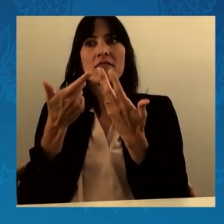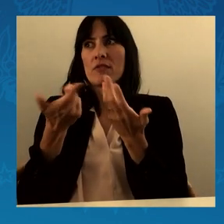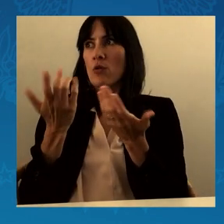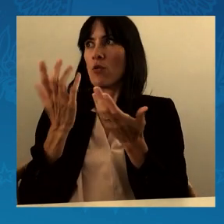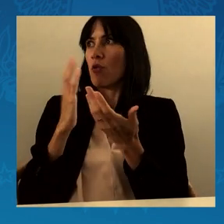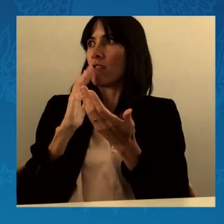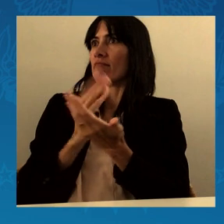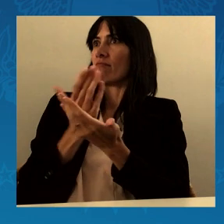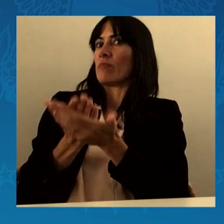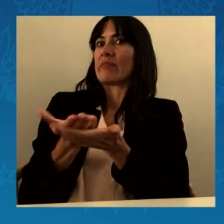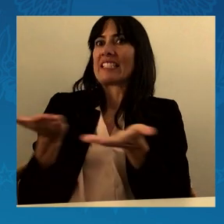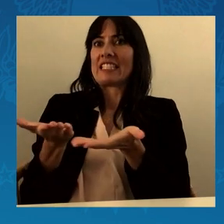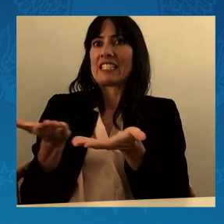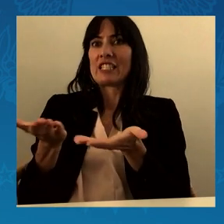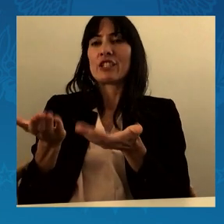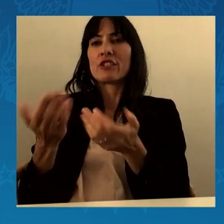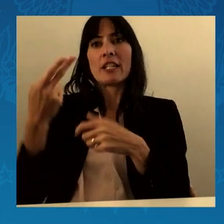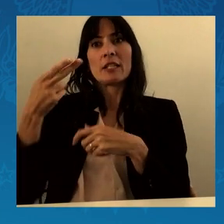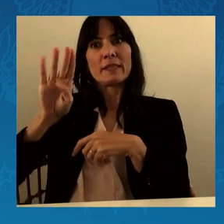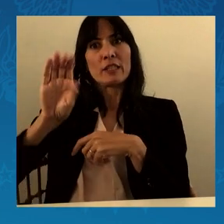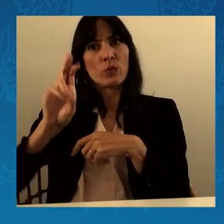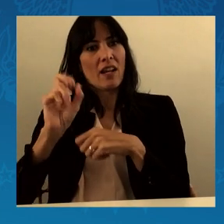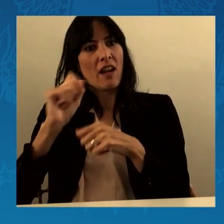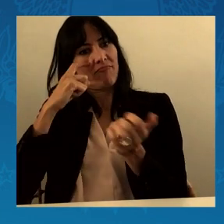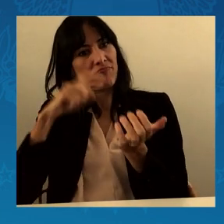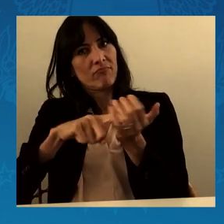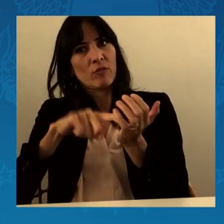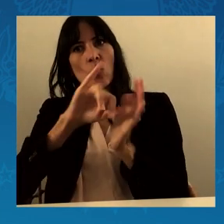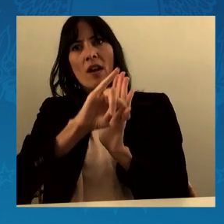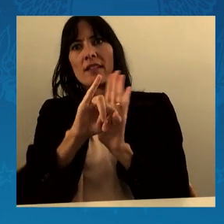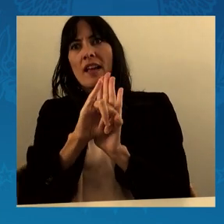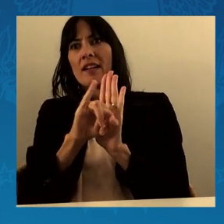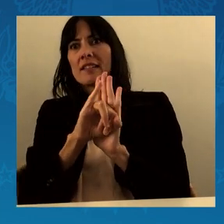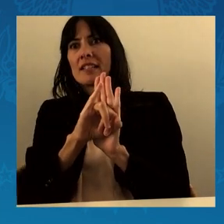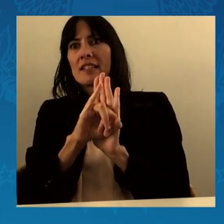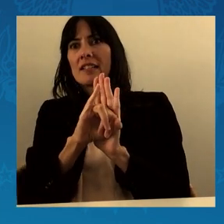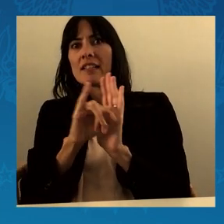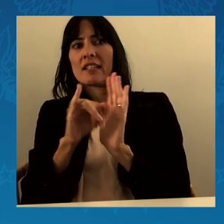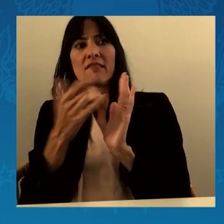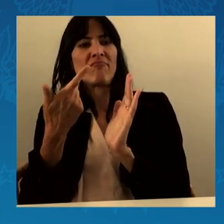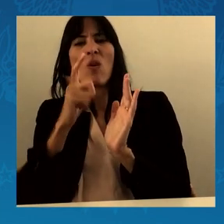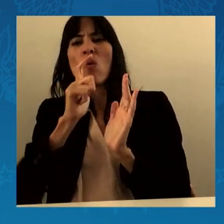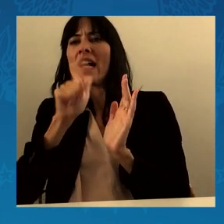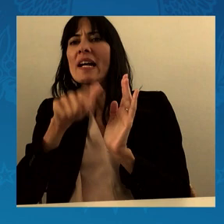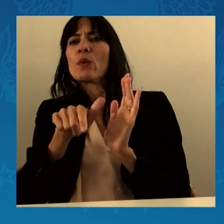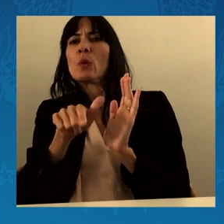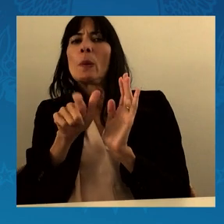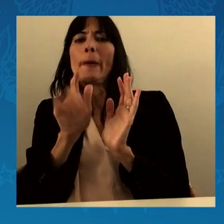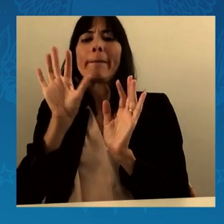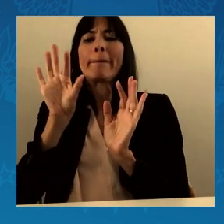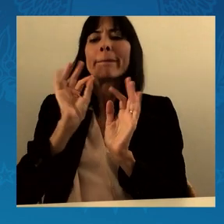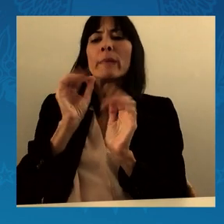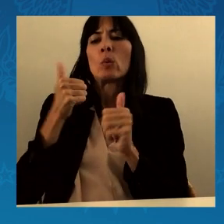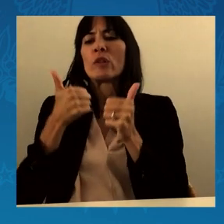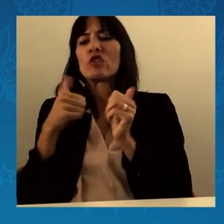are who you are and we applaud them. You don't have to elect that because you are a young black student in America.